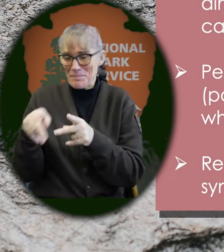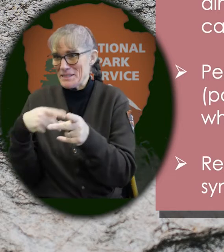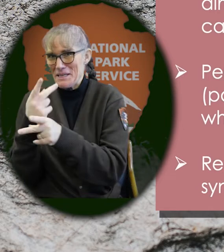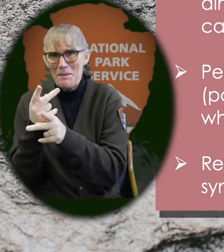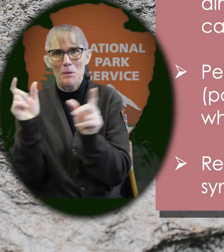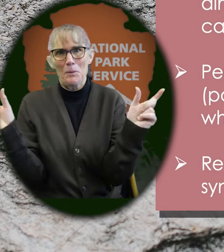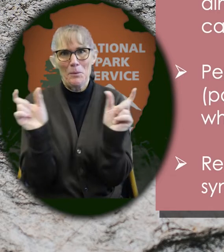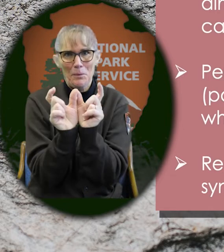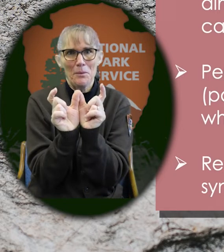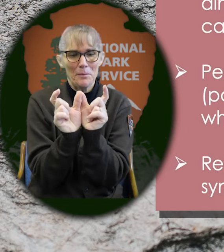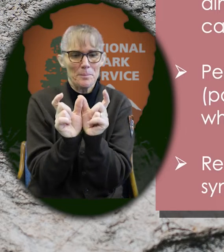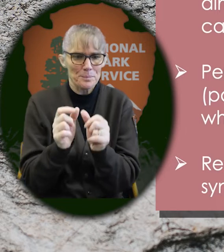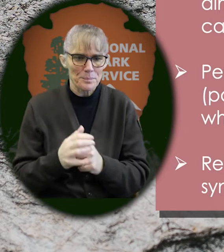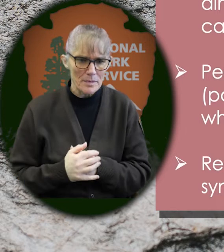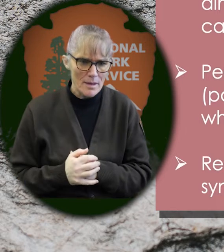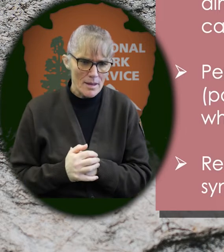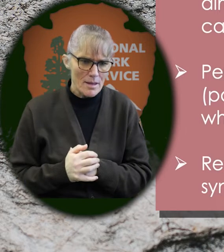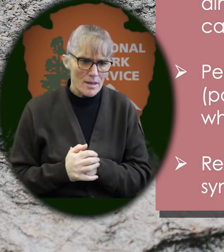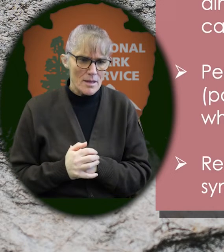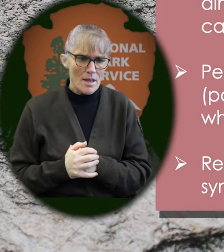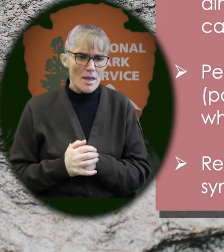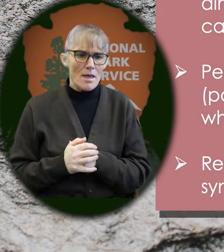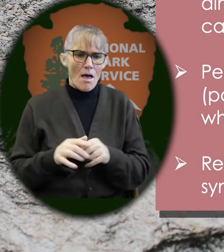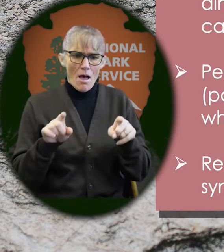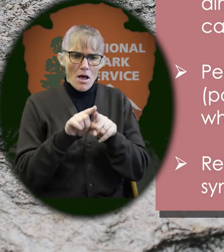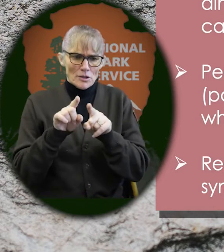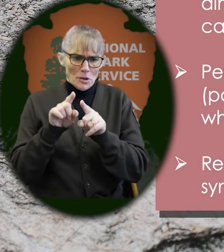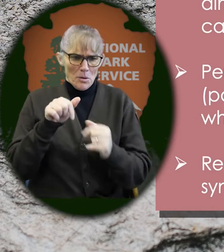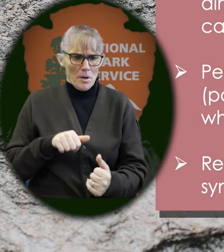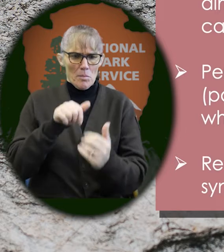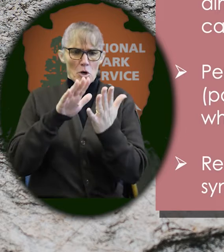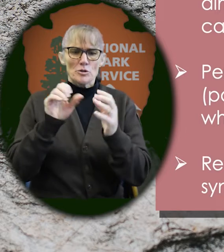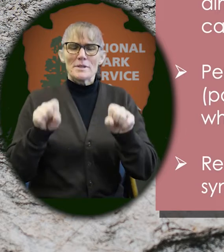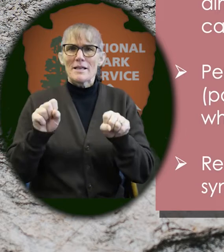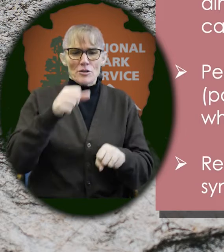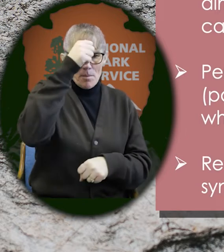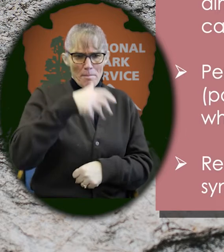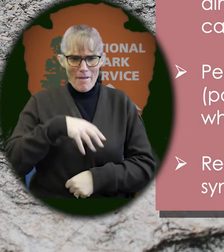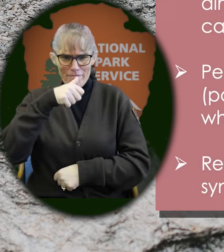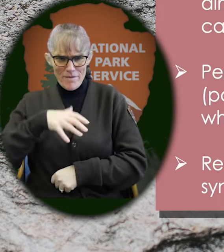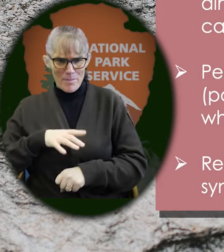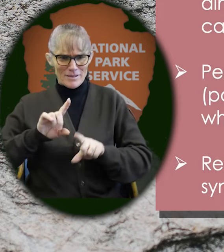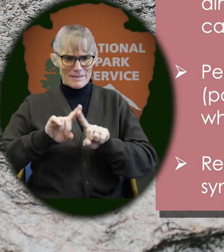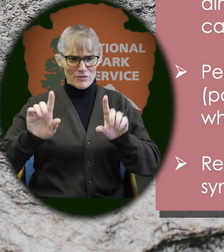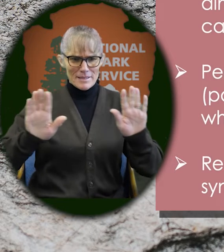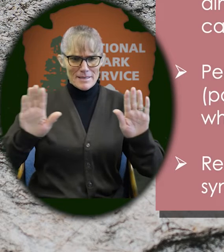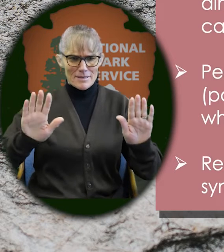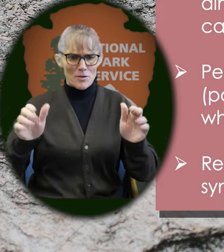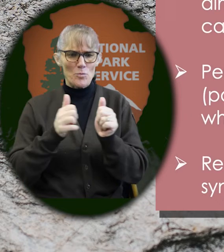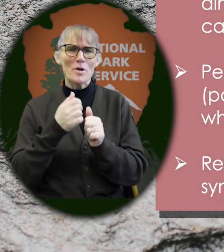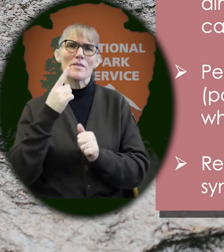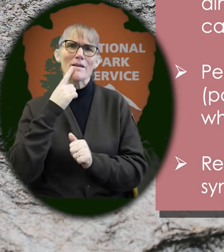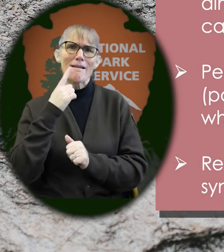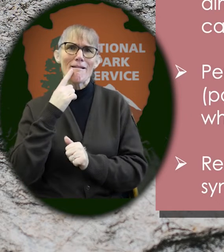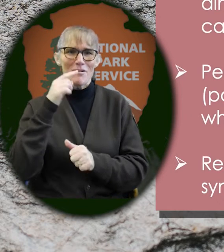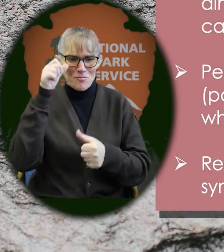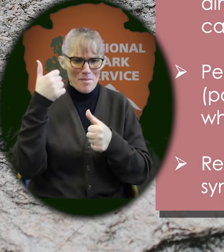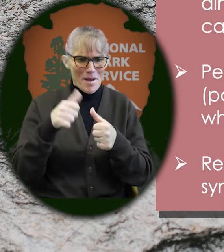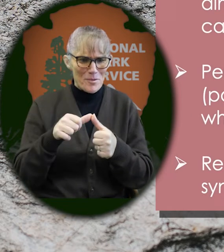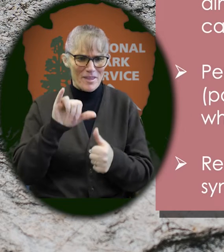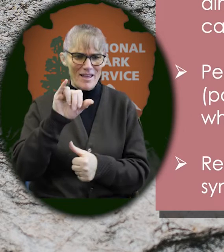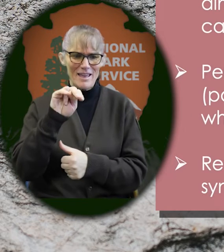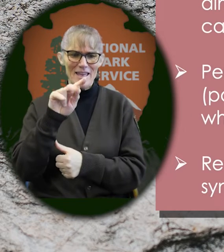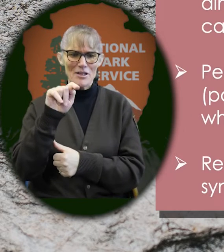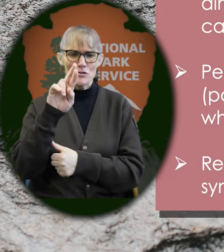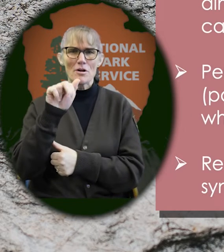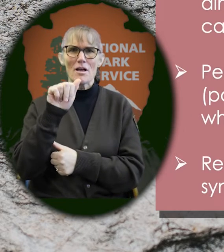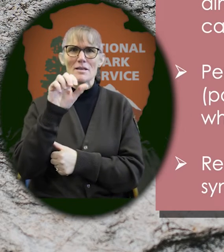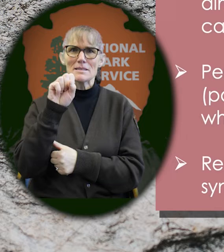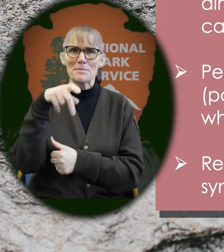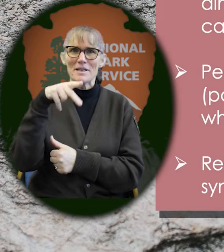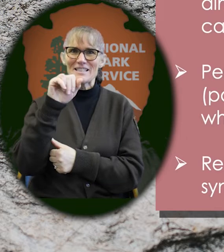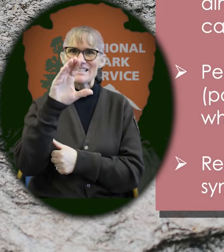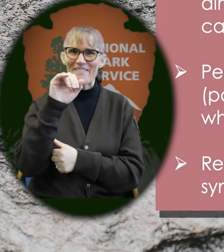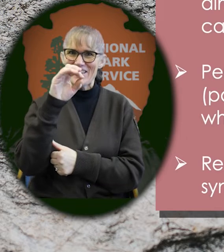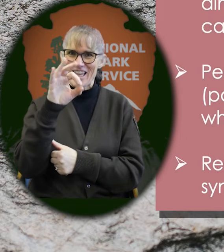Um. And then, we also want to address uh the potential sexual dimorphism uh in the canine tooth which uh is a part of that intraspecific variation that I mentioned earlier.